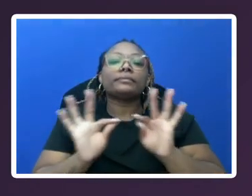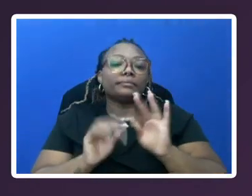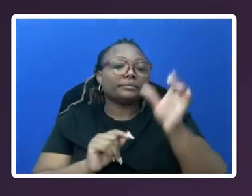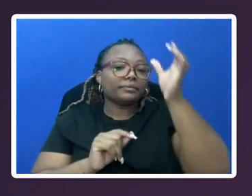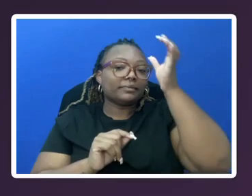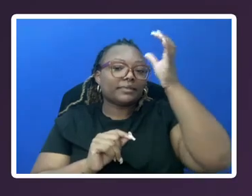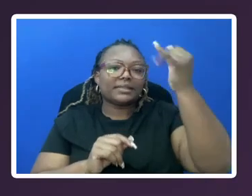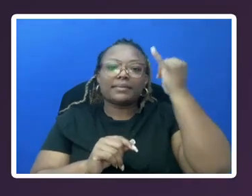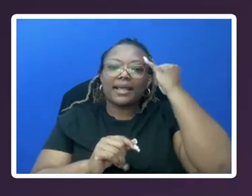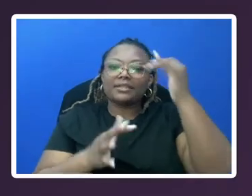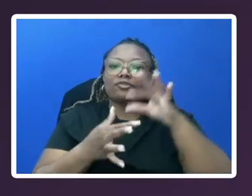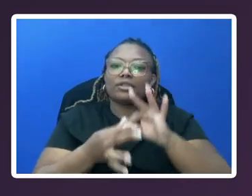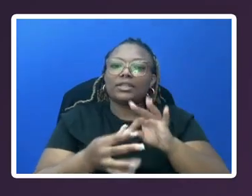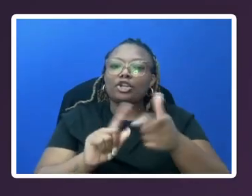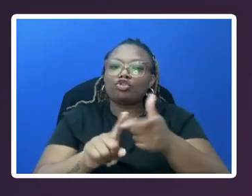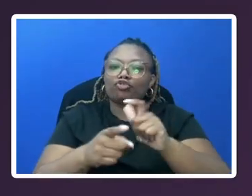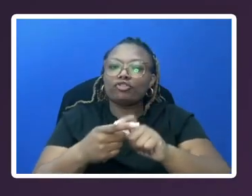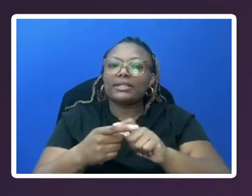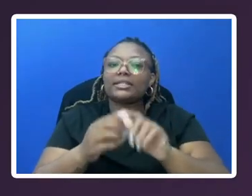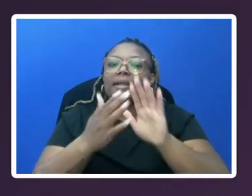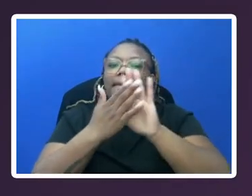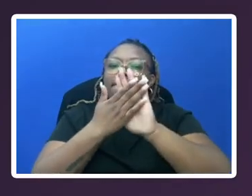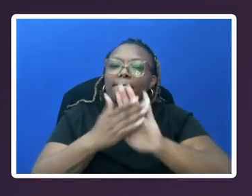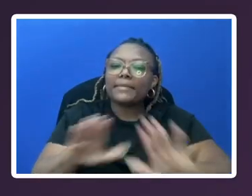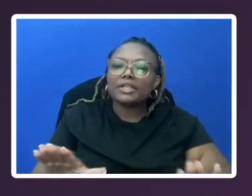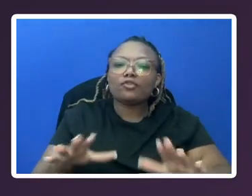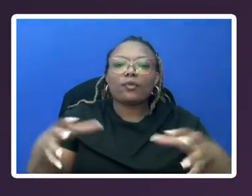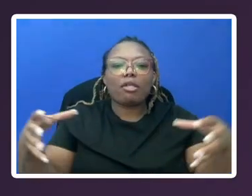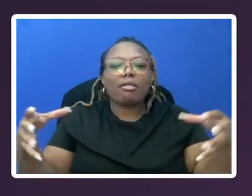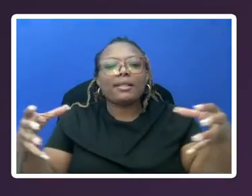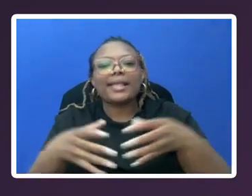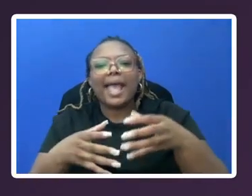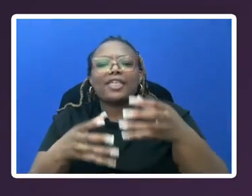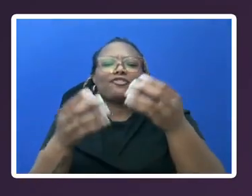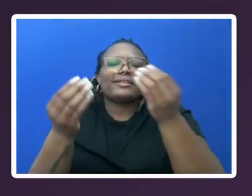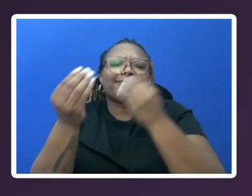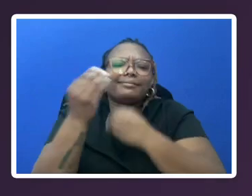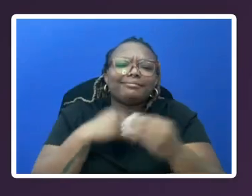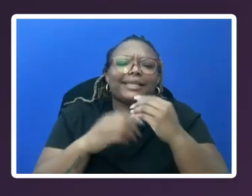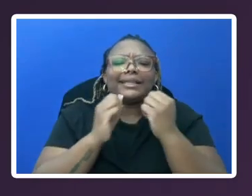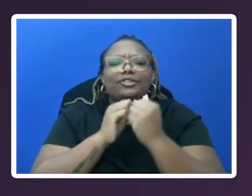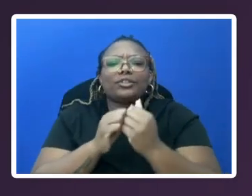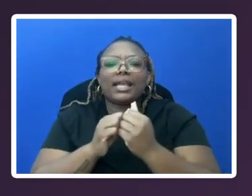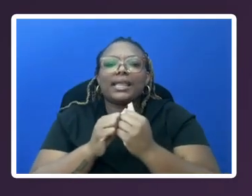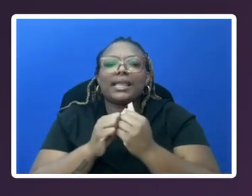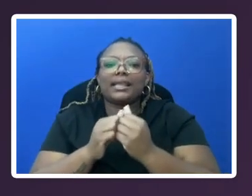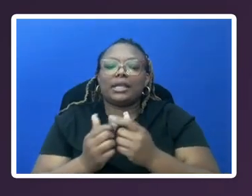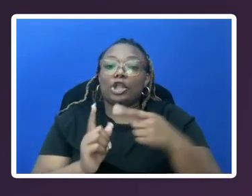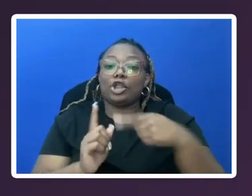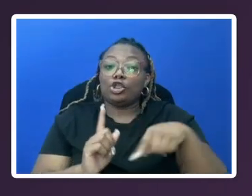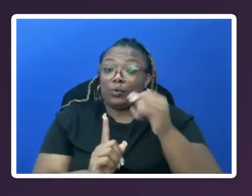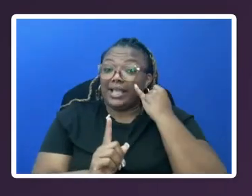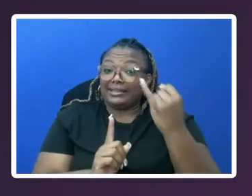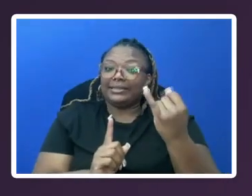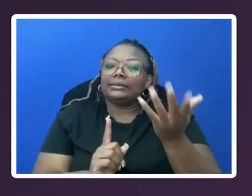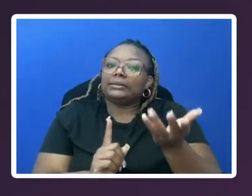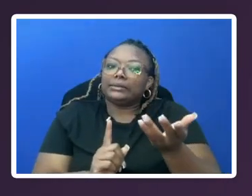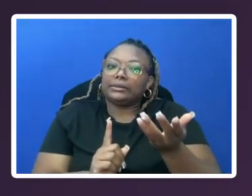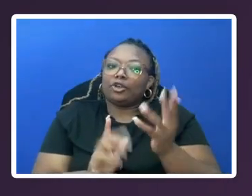peaceful gatherings, peace, those ideas, well, were challenged as I learned more